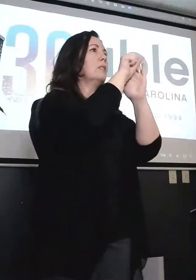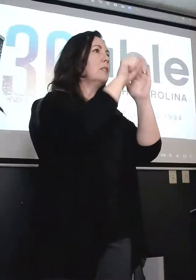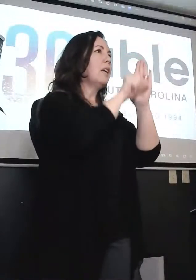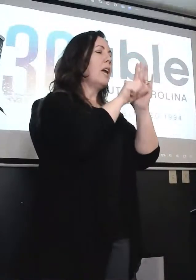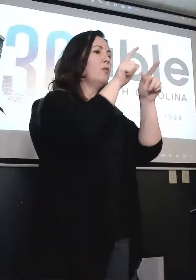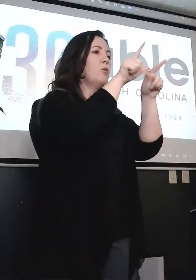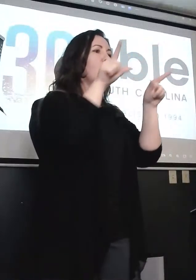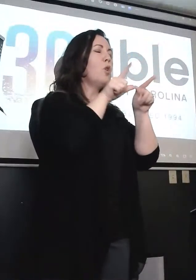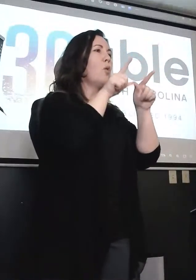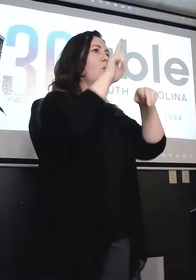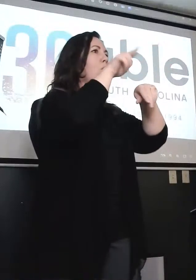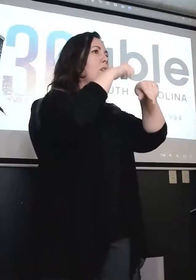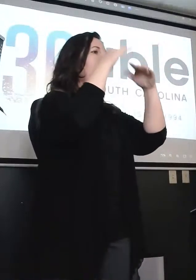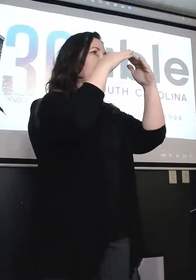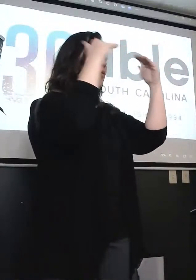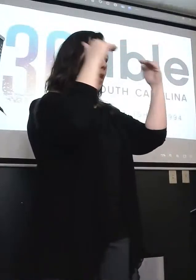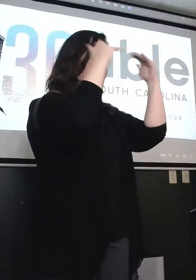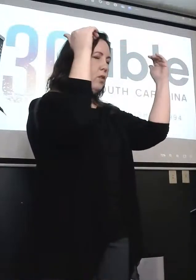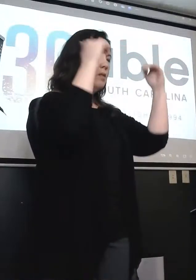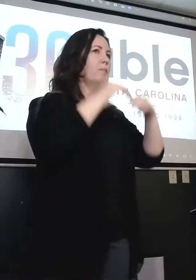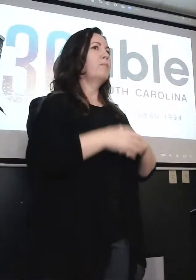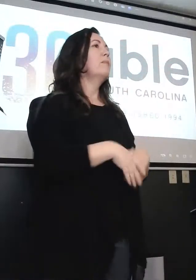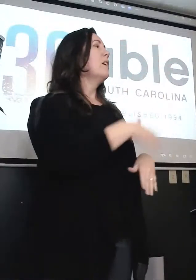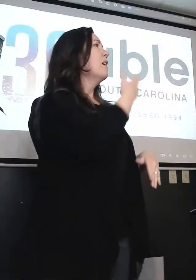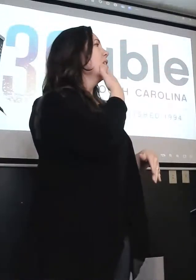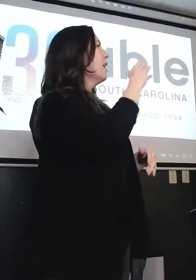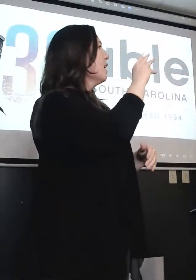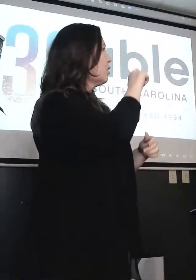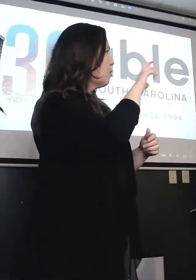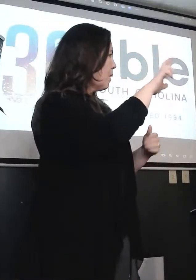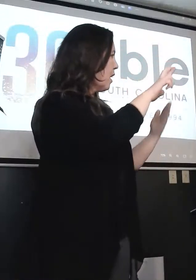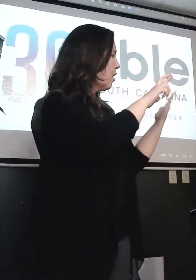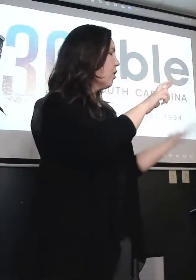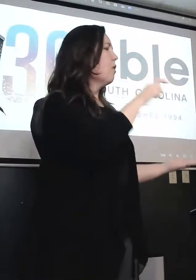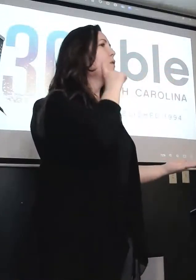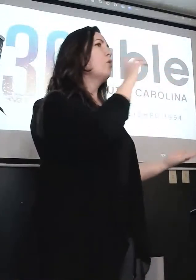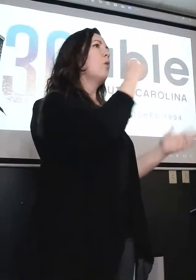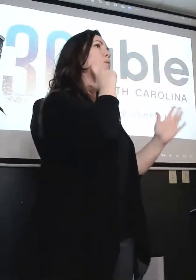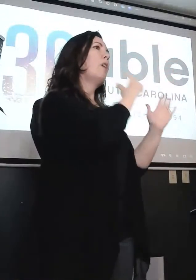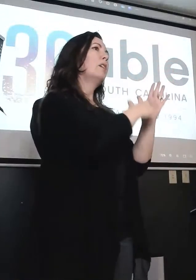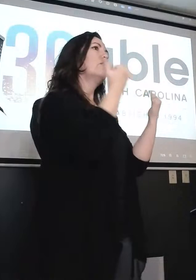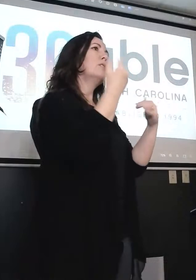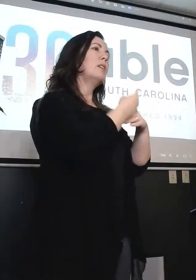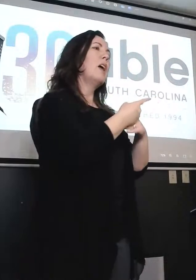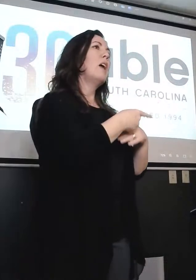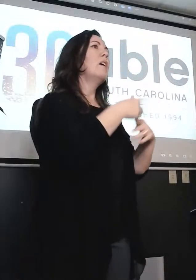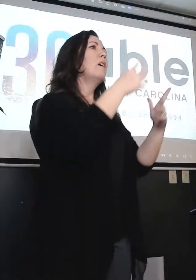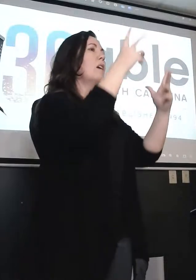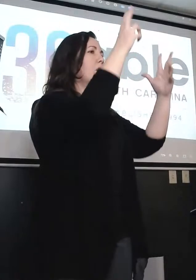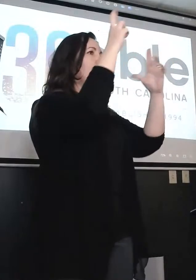and national level thank you mayor Rickenmann for recognition today and the honor to celebrate with